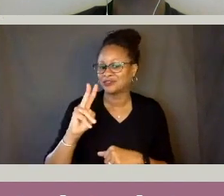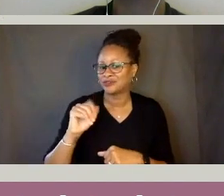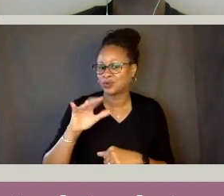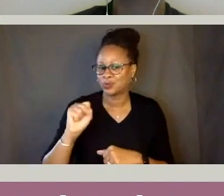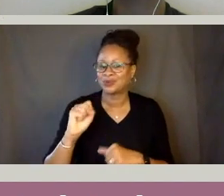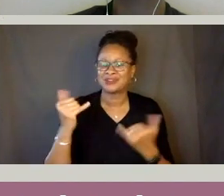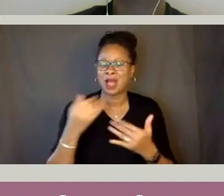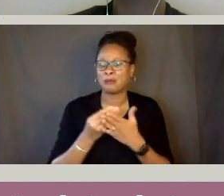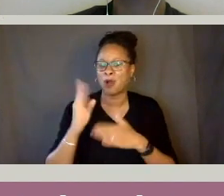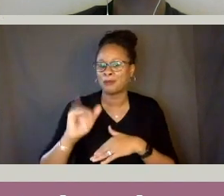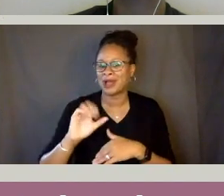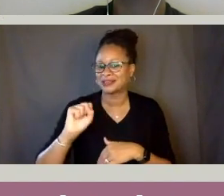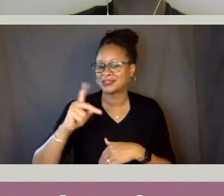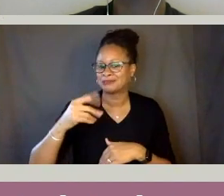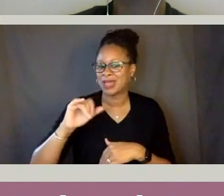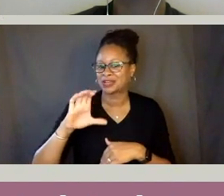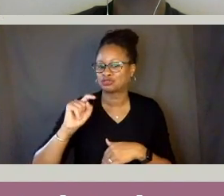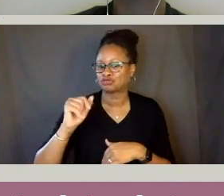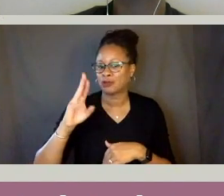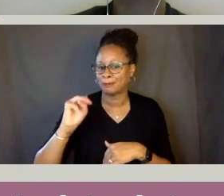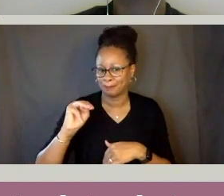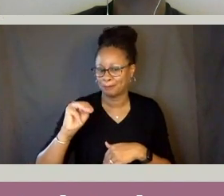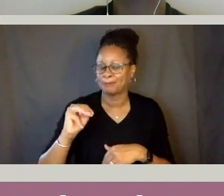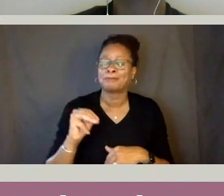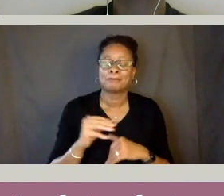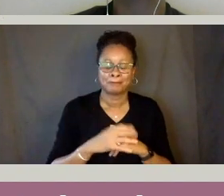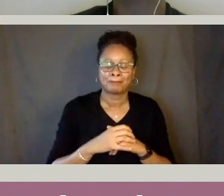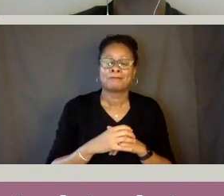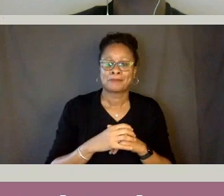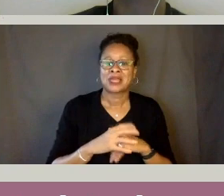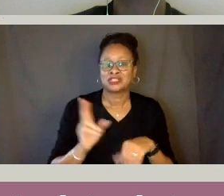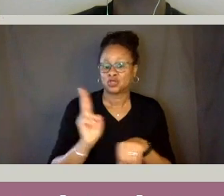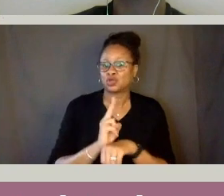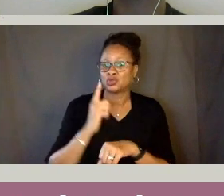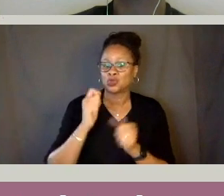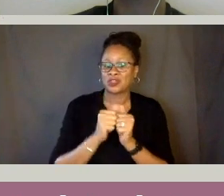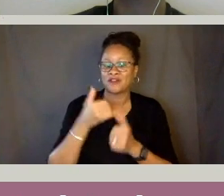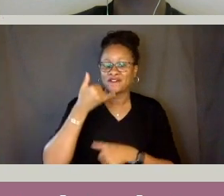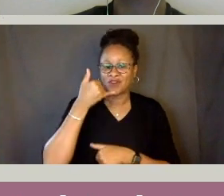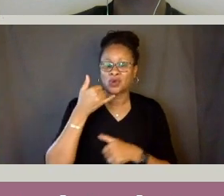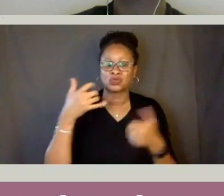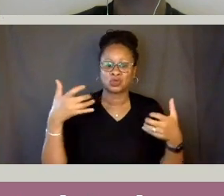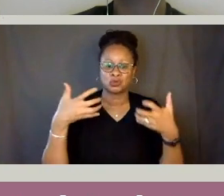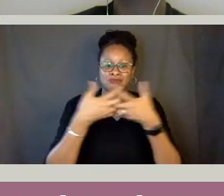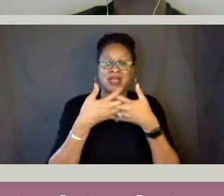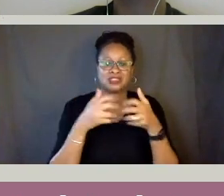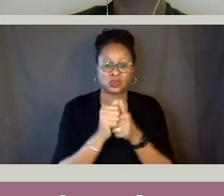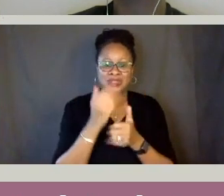And that app will be used for using your phone to sync with some of the description.